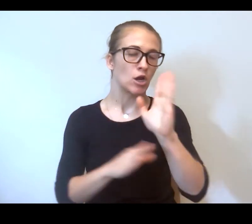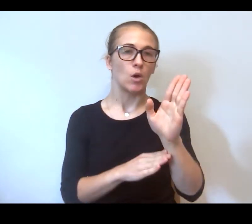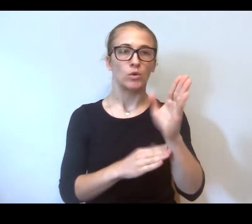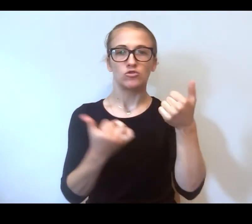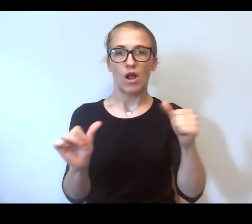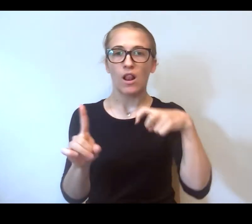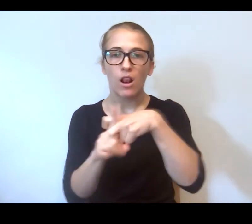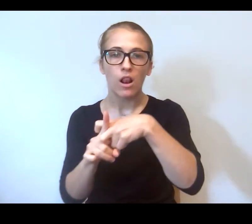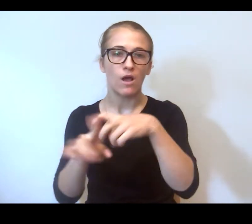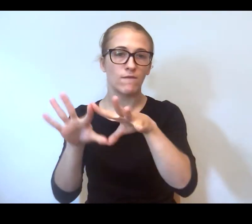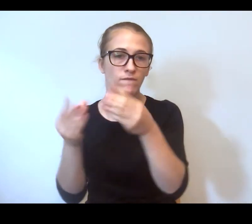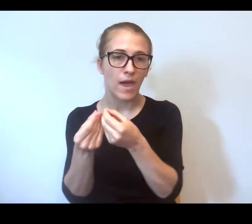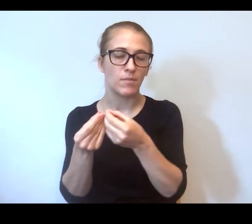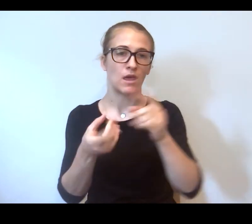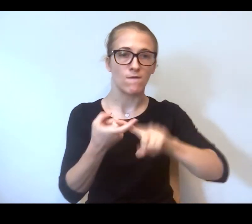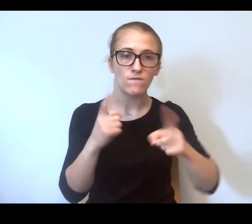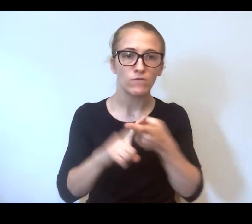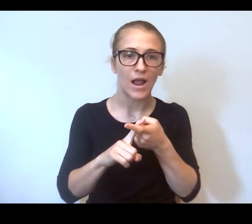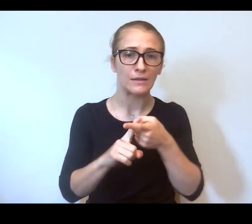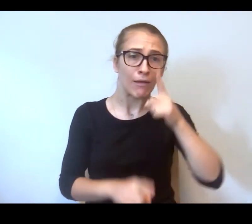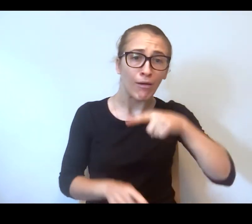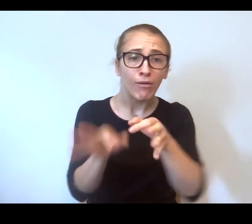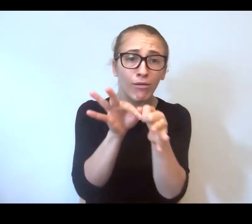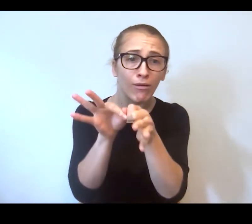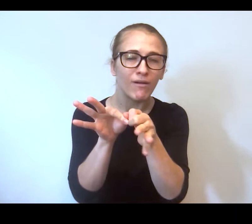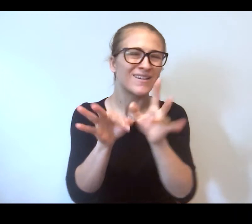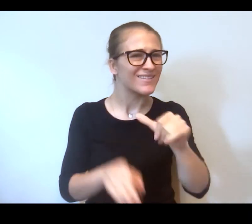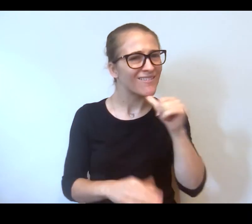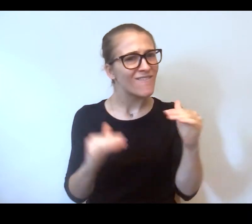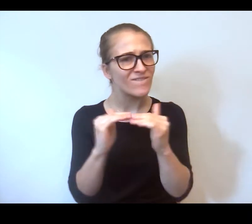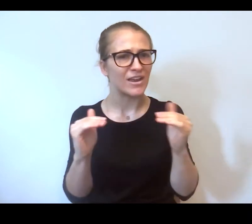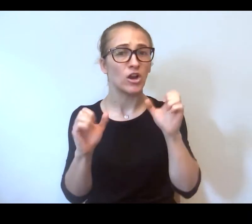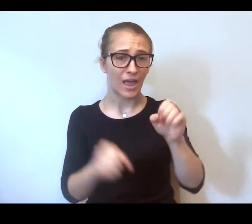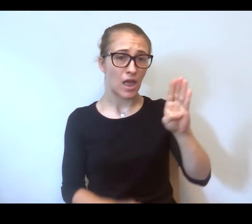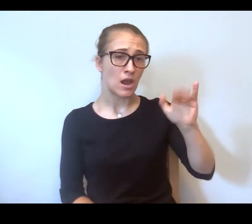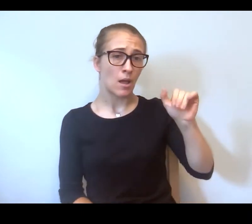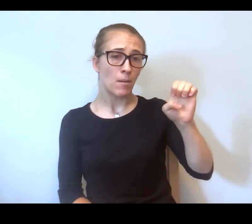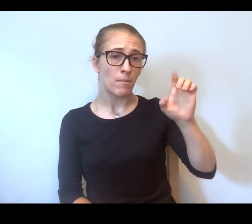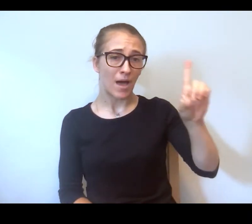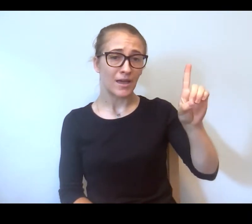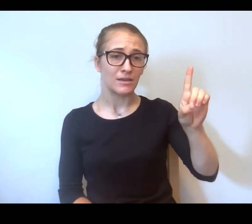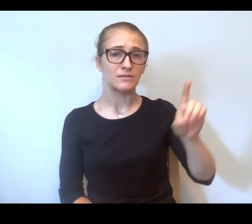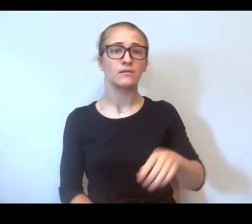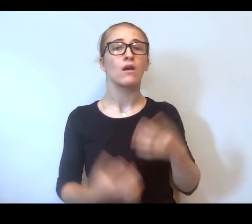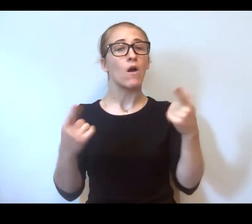though communicate. They would try to substitute family or friends as interpreters. Not great because they can be biased.